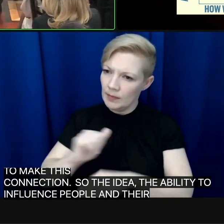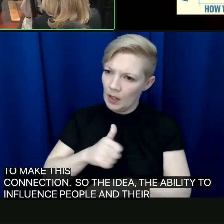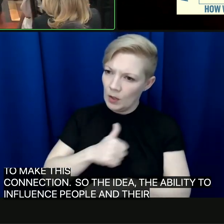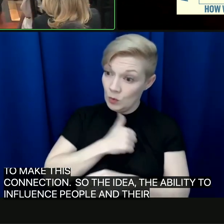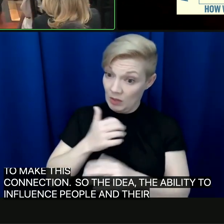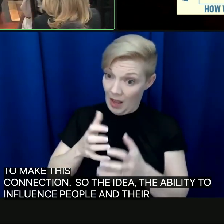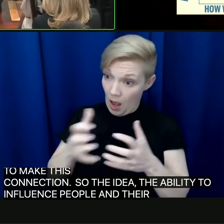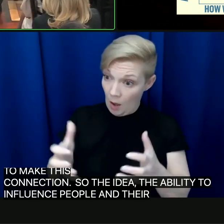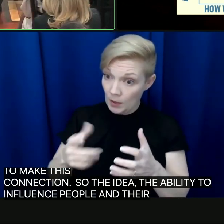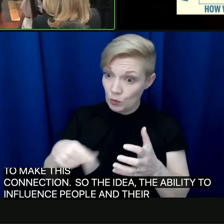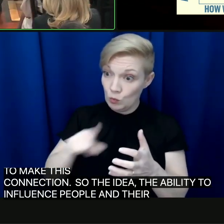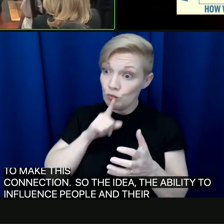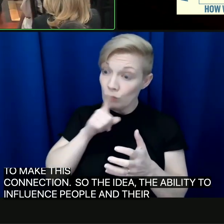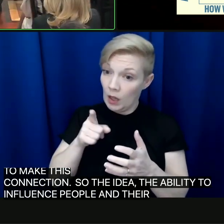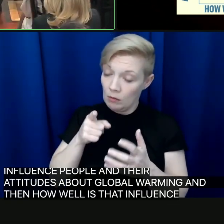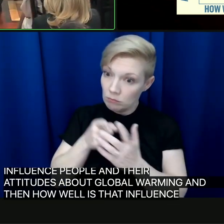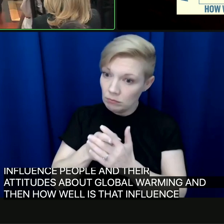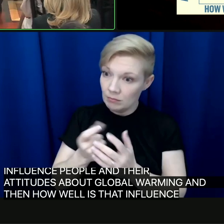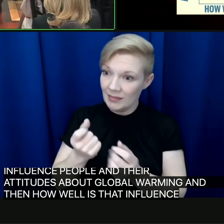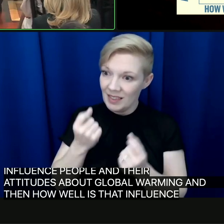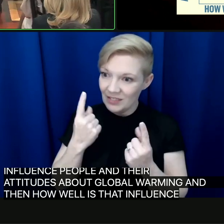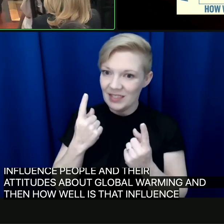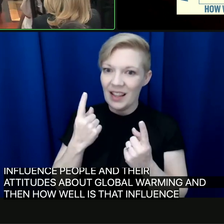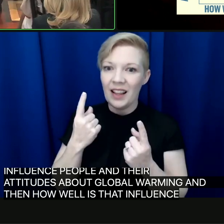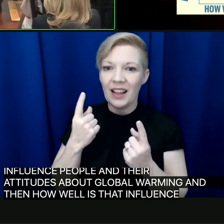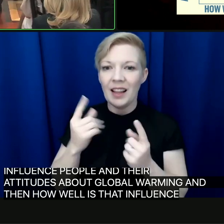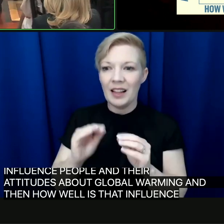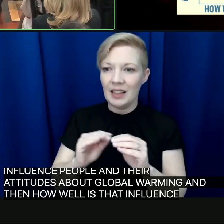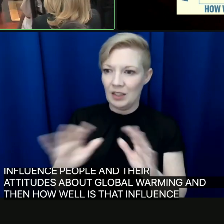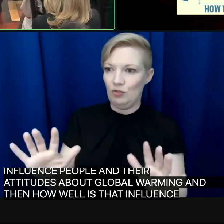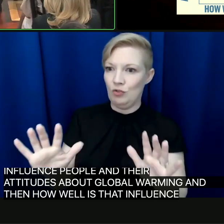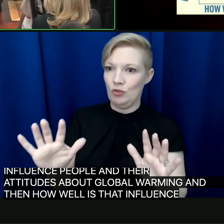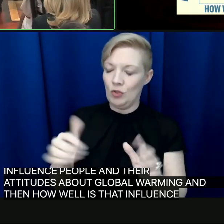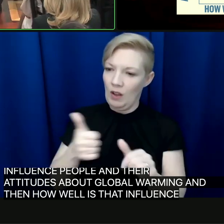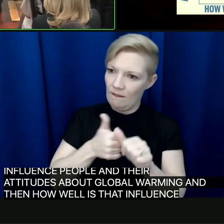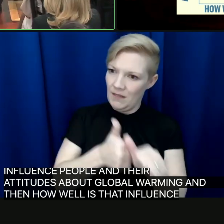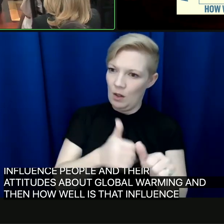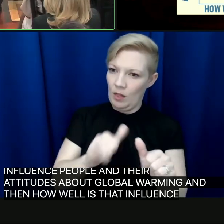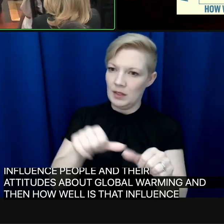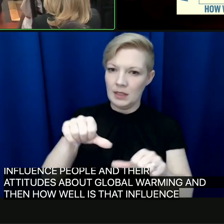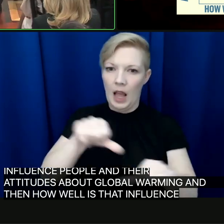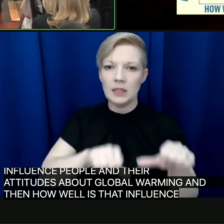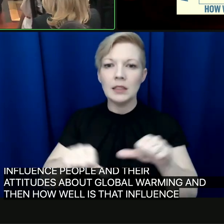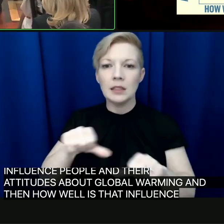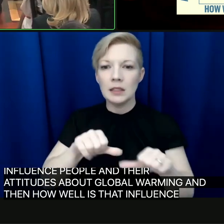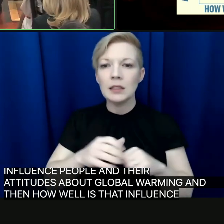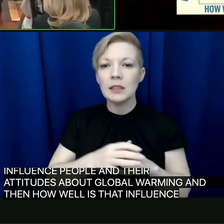So the need to understand and follow the science. So we start with severe convective storms,